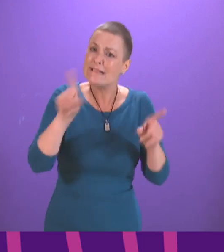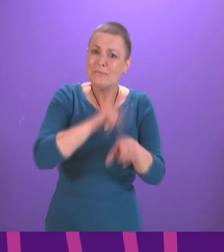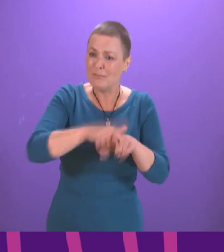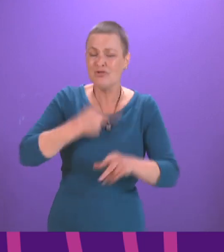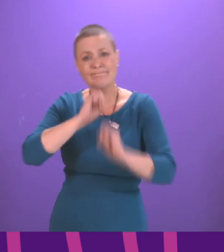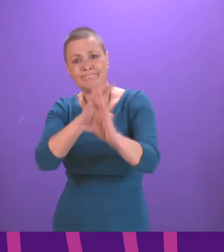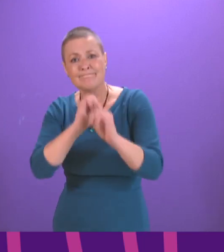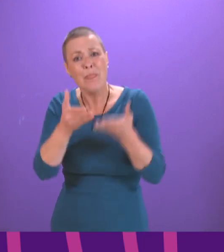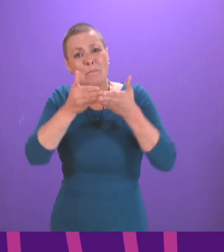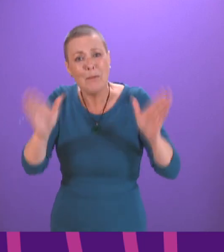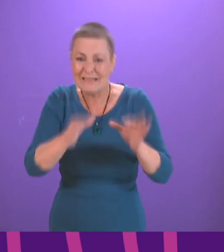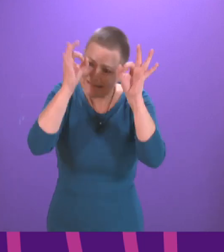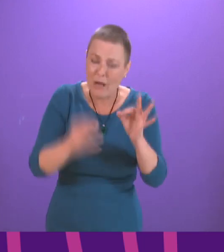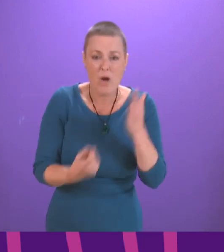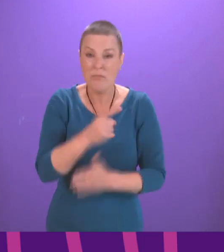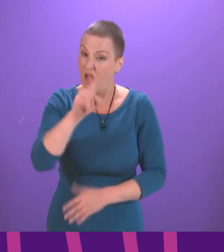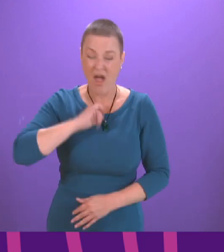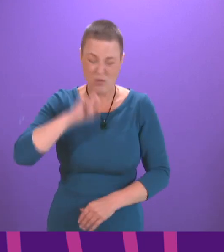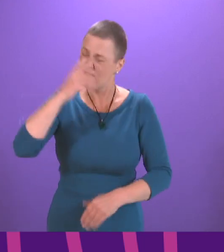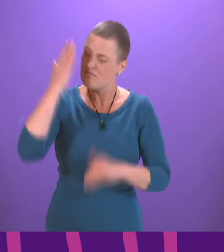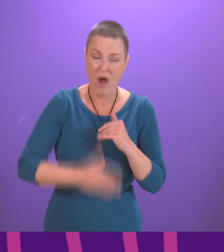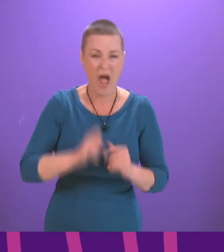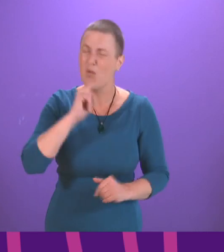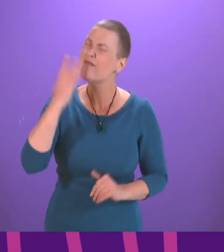of it as possible, but I am not trying to—and never will try to—underplay the severity